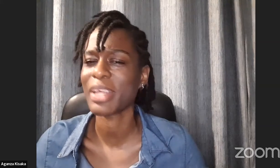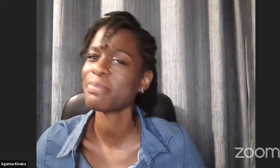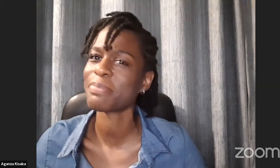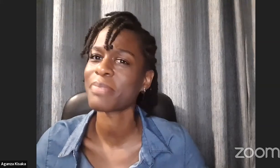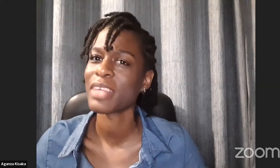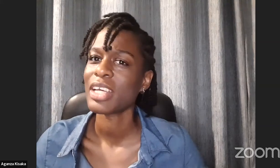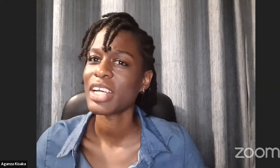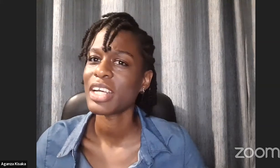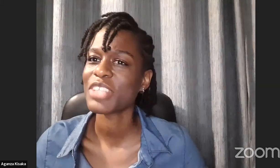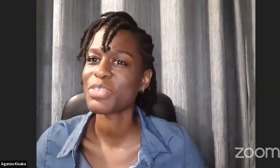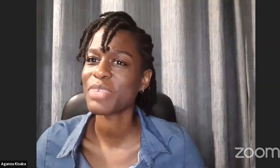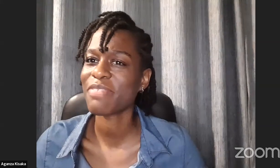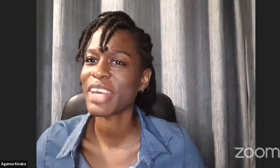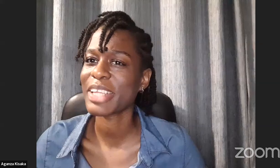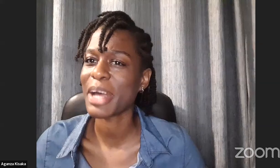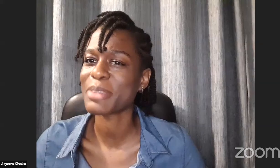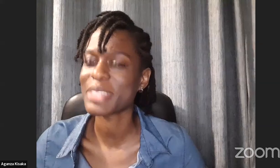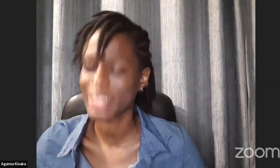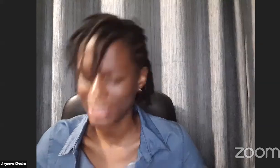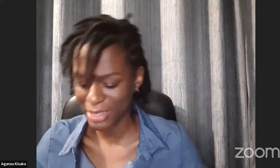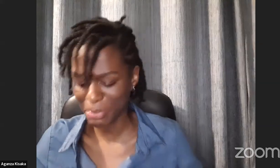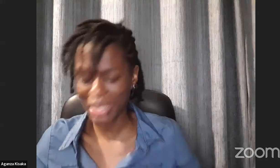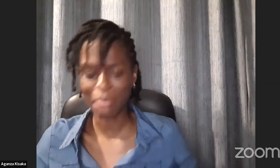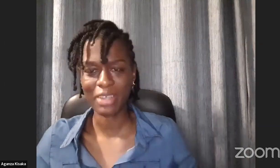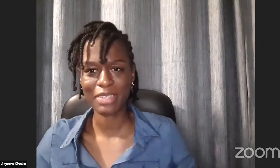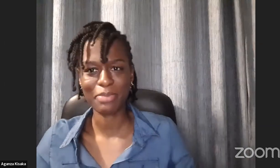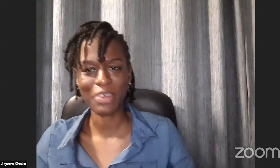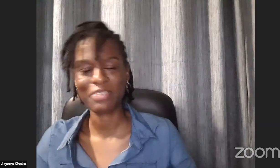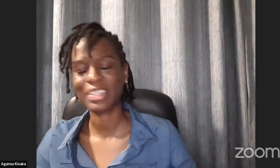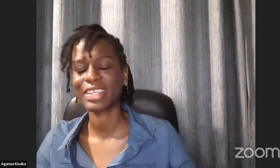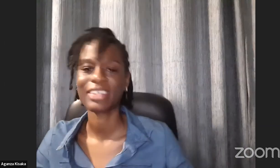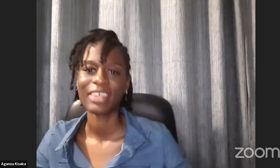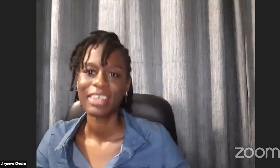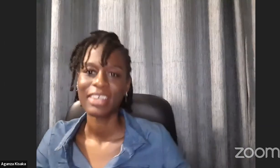I'm like, hmm, I should really find how to speak about it more often.